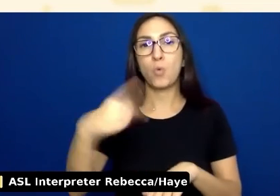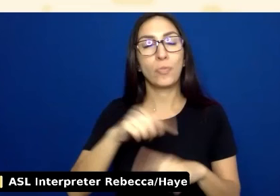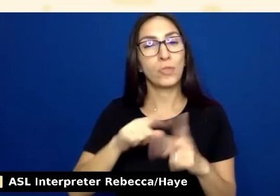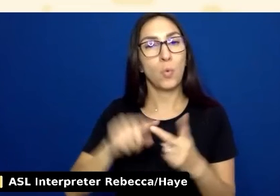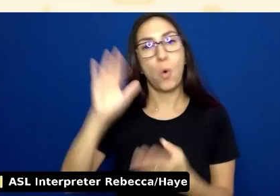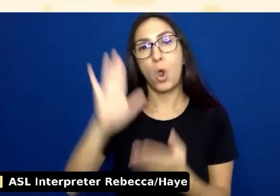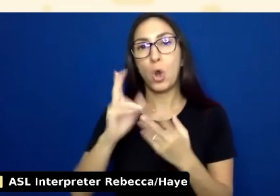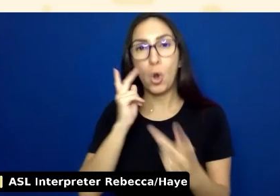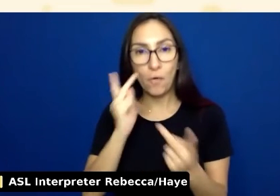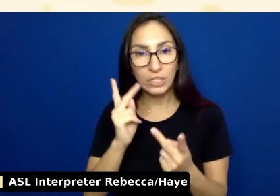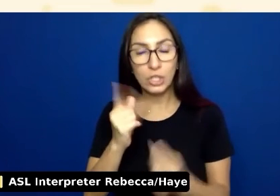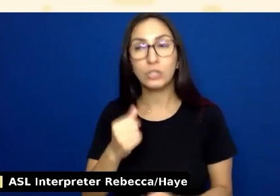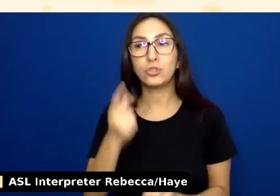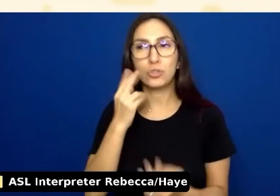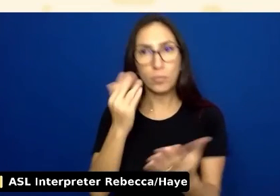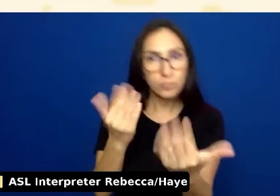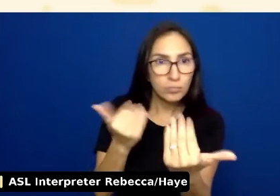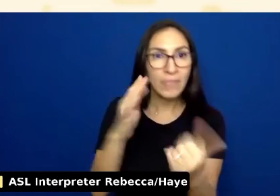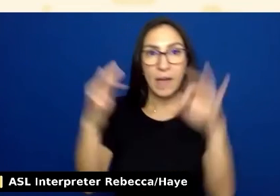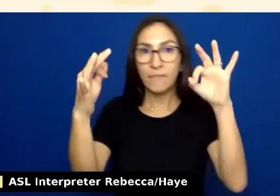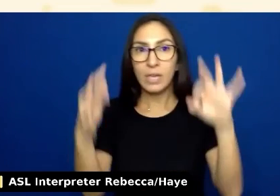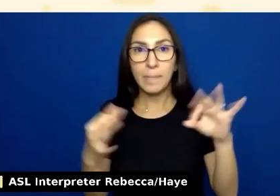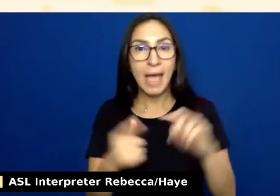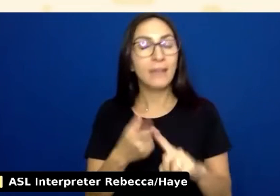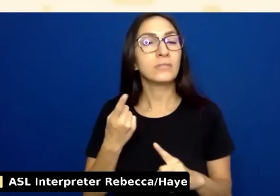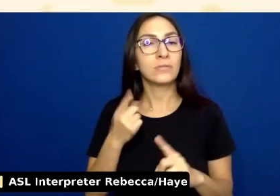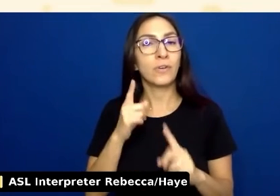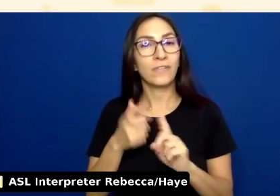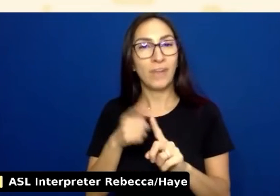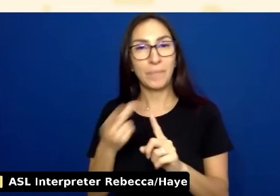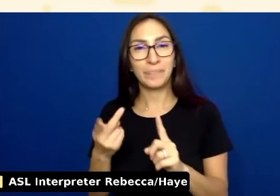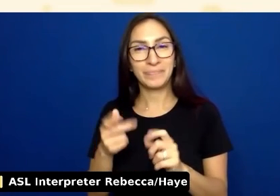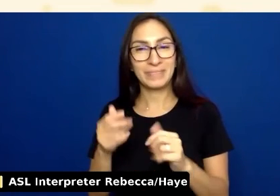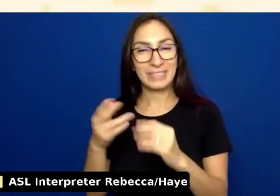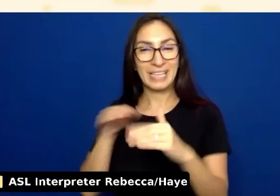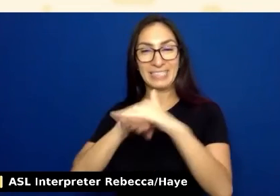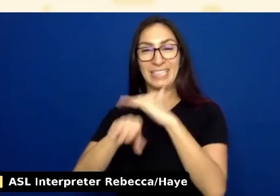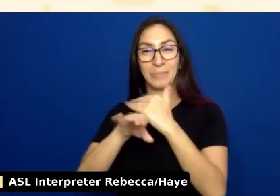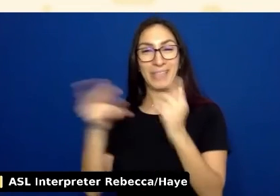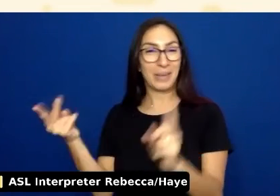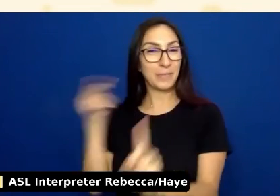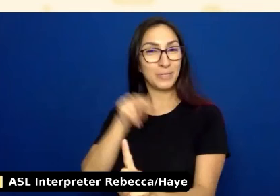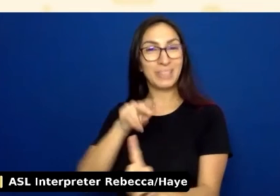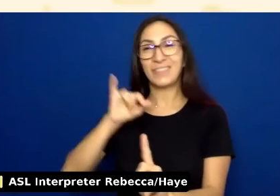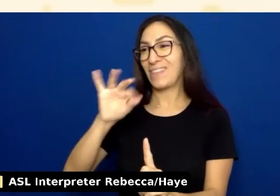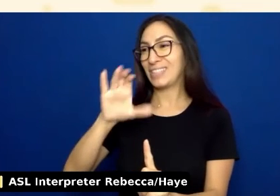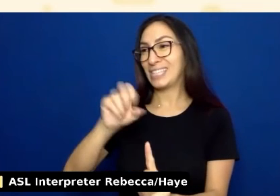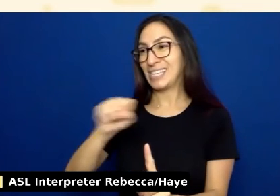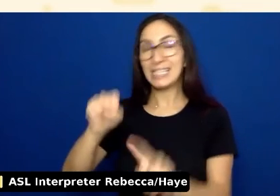And from an accessibility hack, I would say if CSS can do it for you,